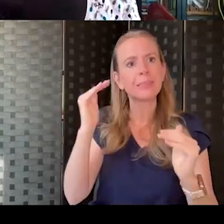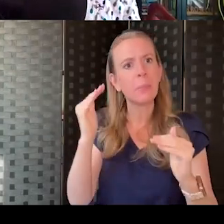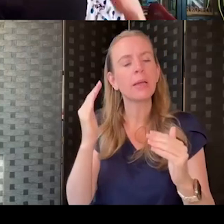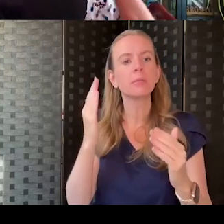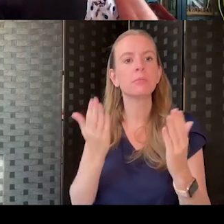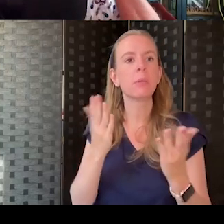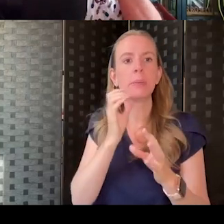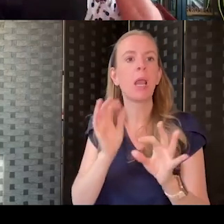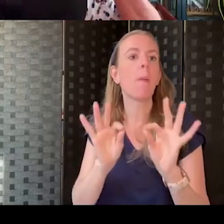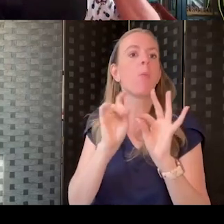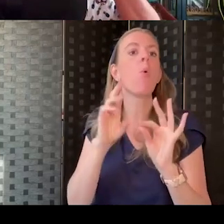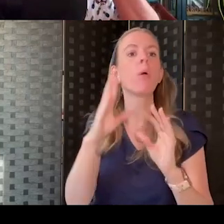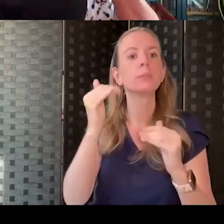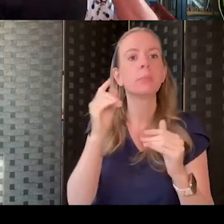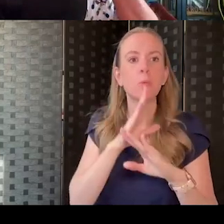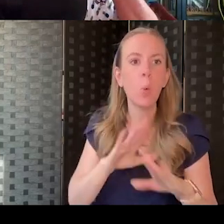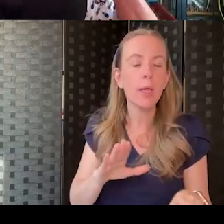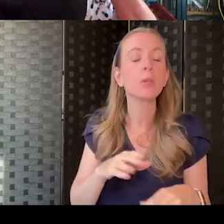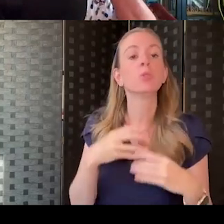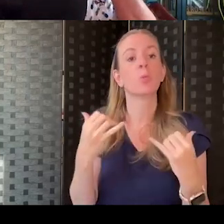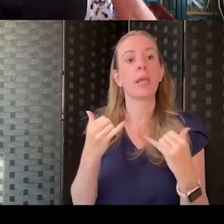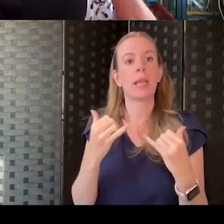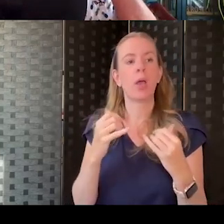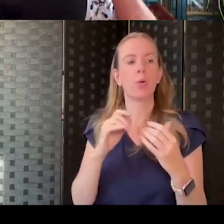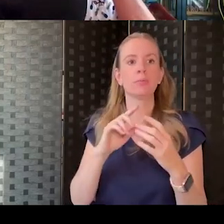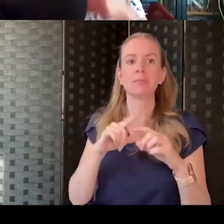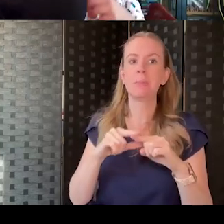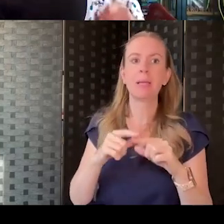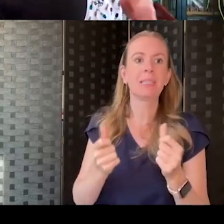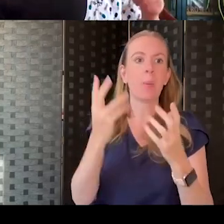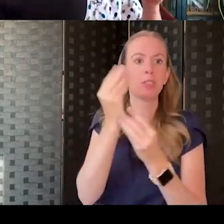be quiet. So the challenge here is how verbose you are replicated column header content will be